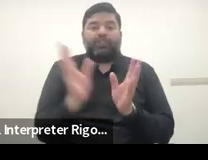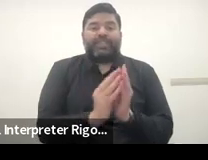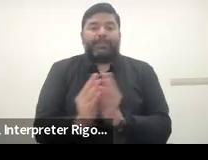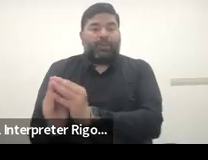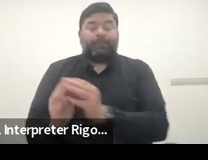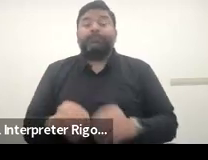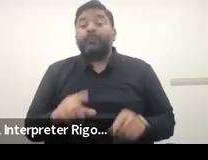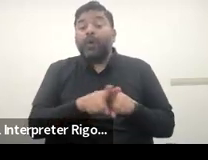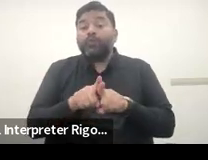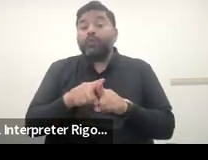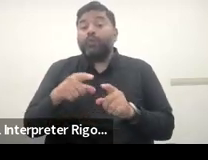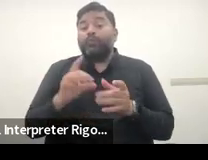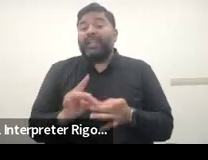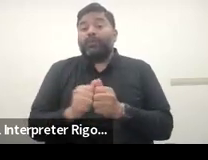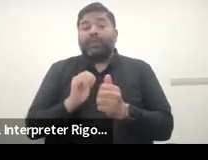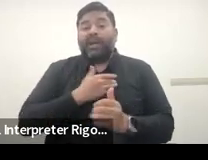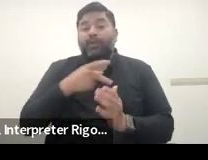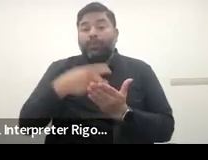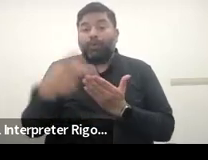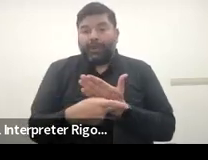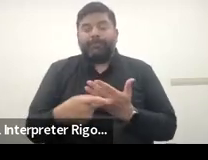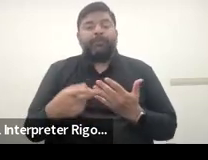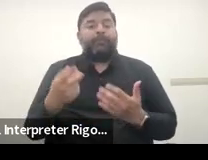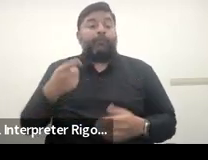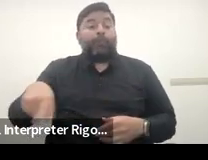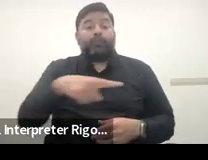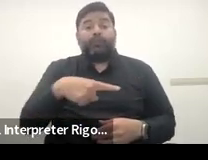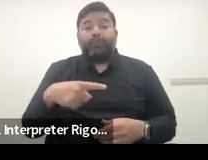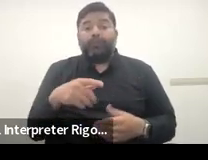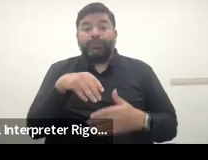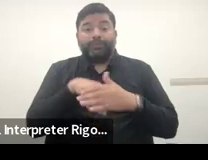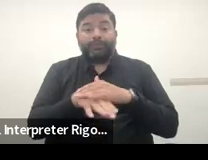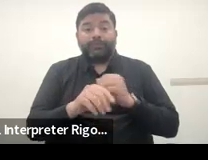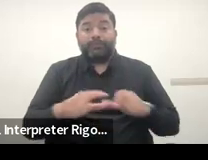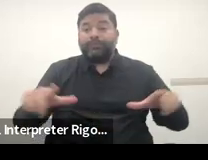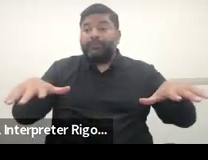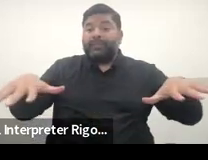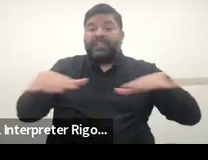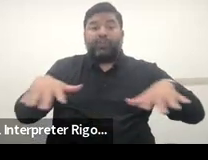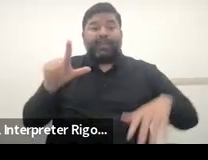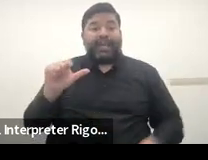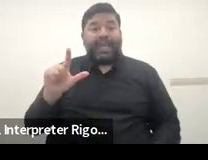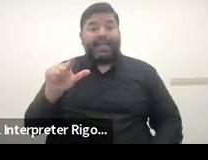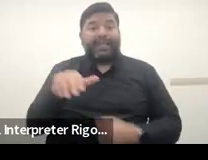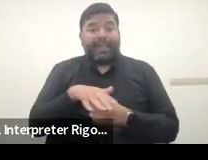programming note for those of you who are in the Los Angeles area, I'm also part of